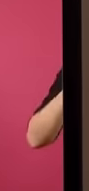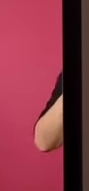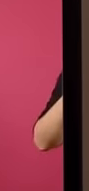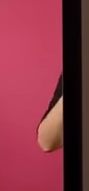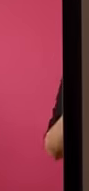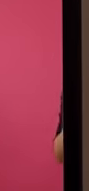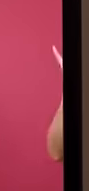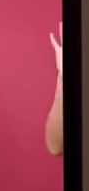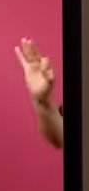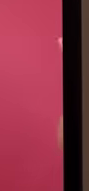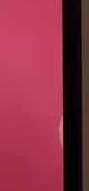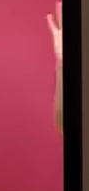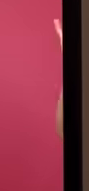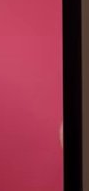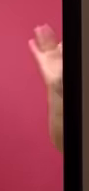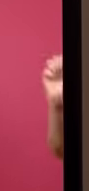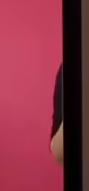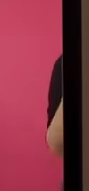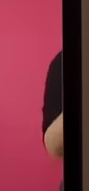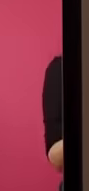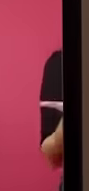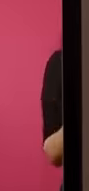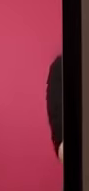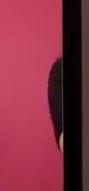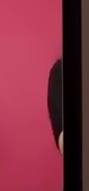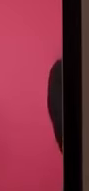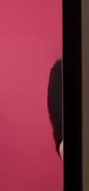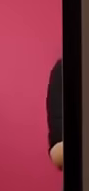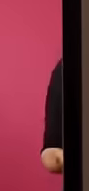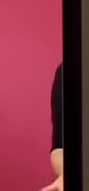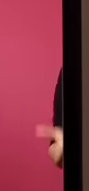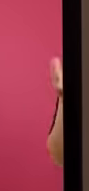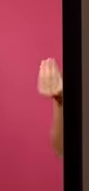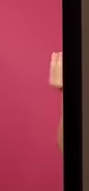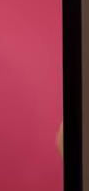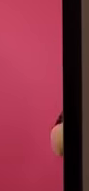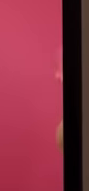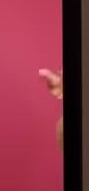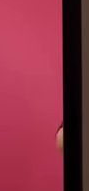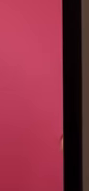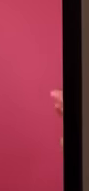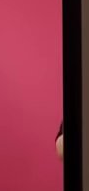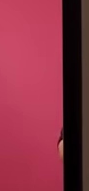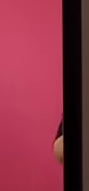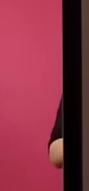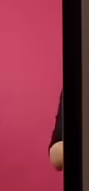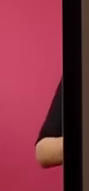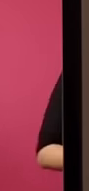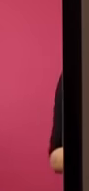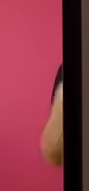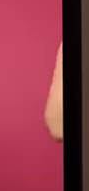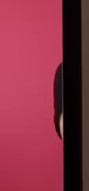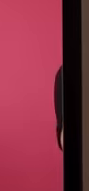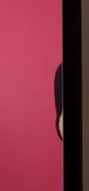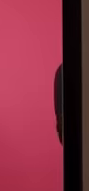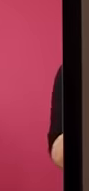of the high schools that's good Thank you very much Listen but let's see quickly then if there